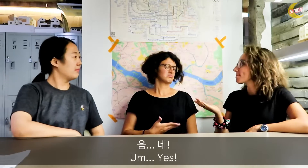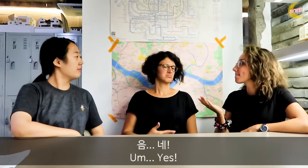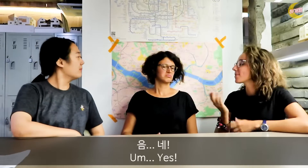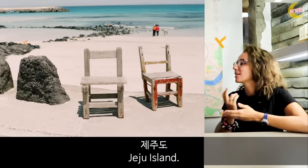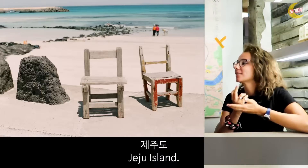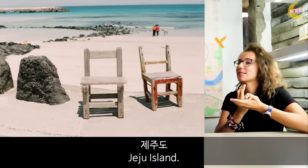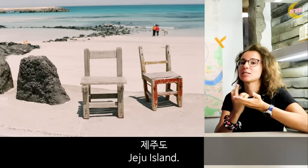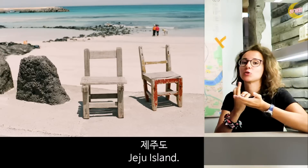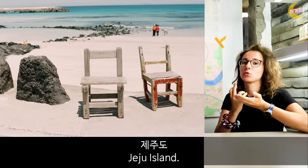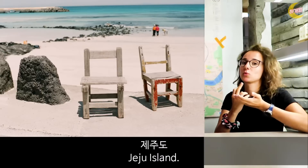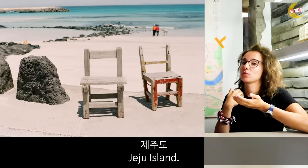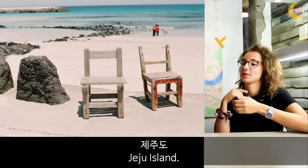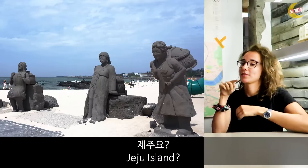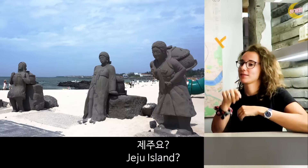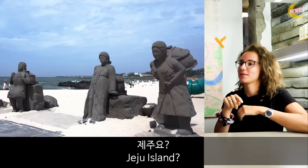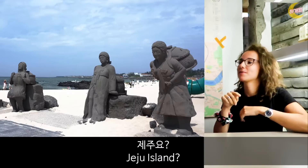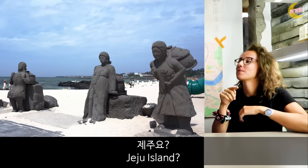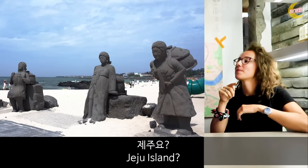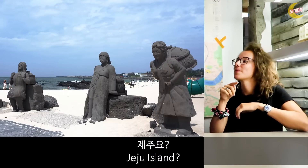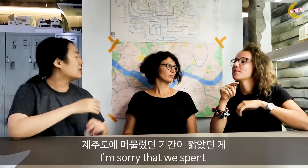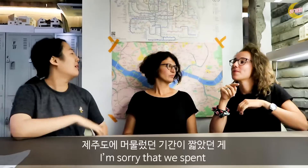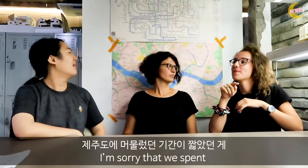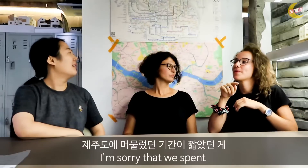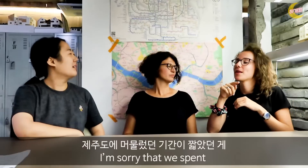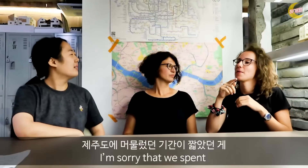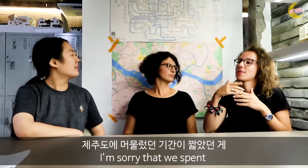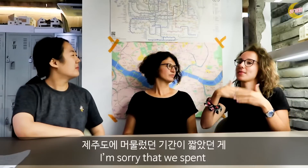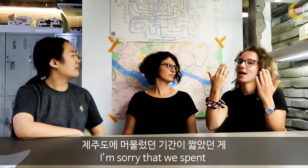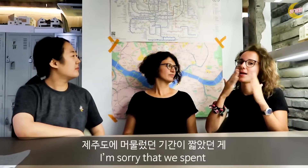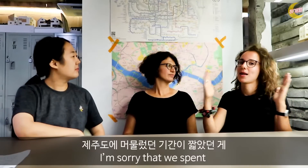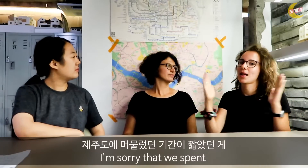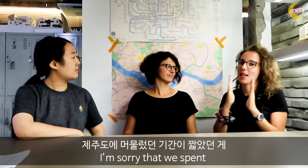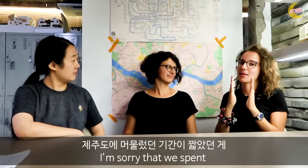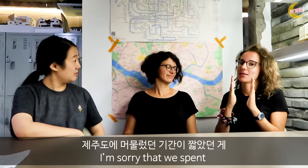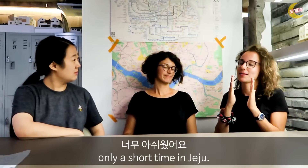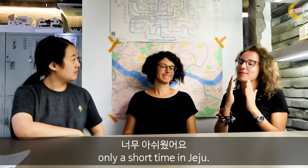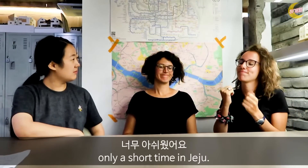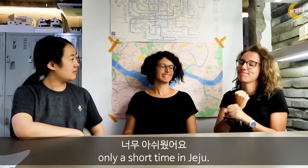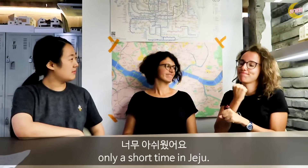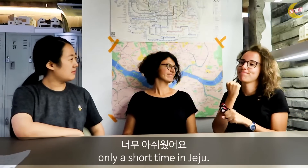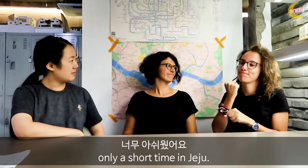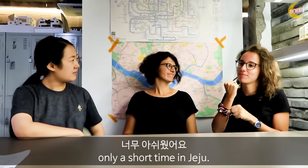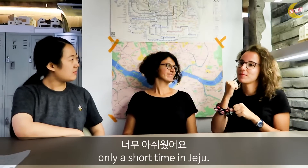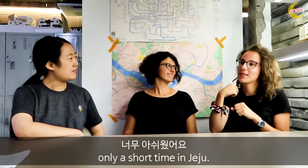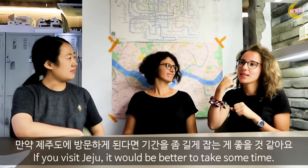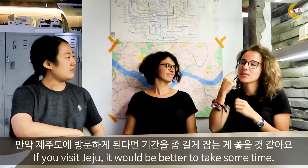Jeju Island I’m sorry that we spent only a short time in Jeju.